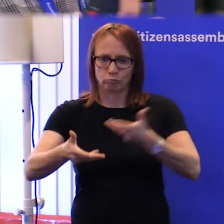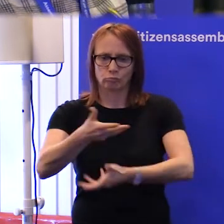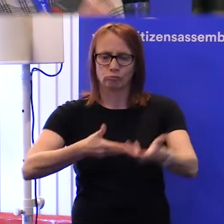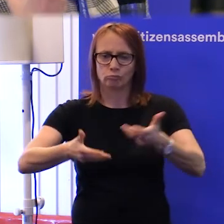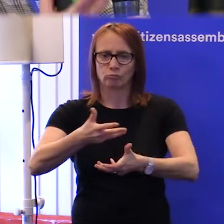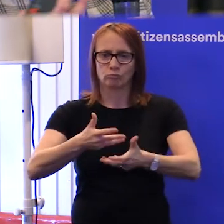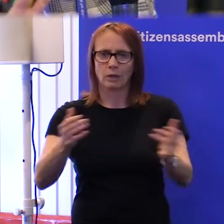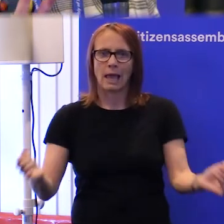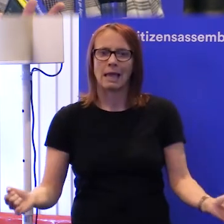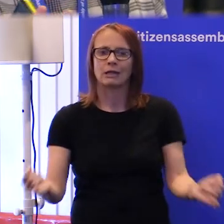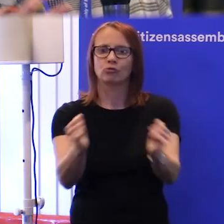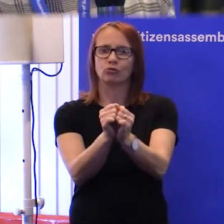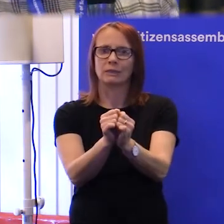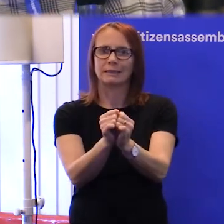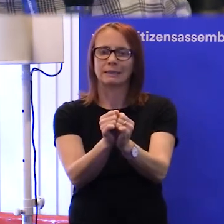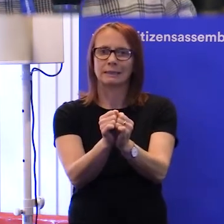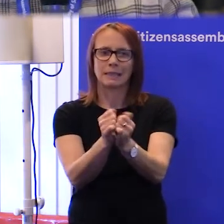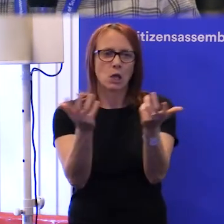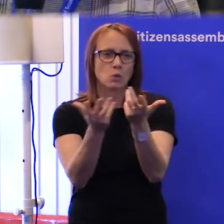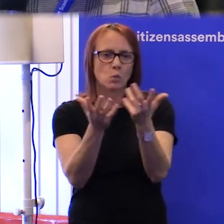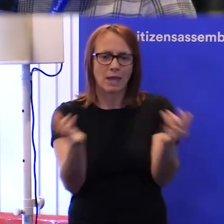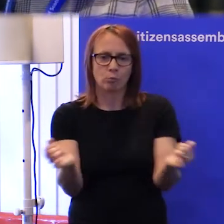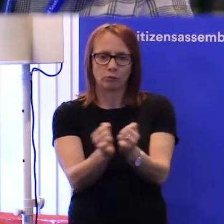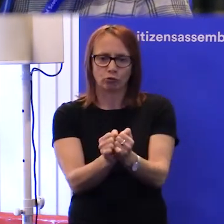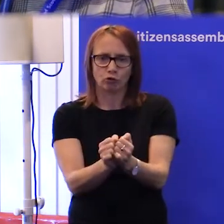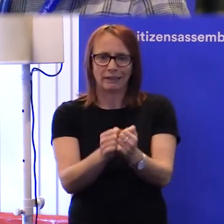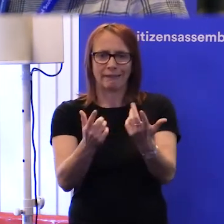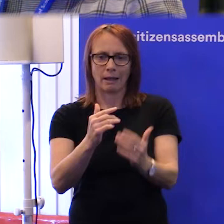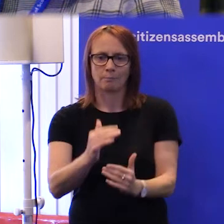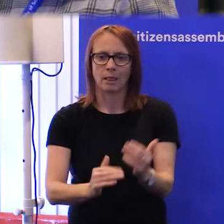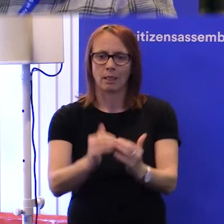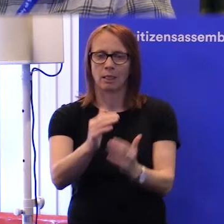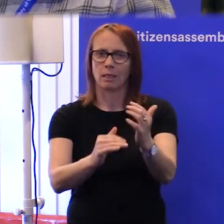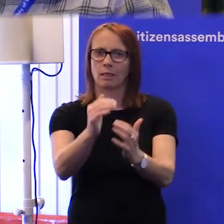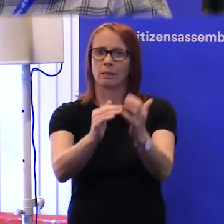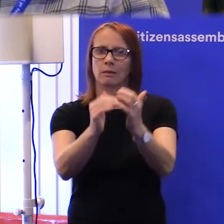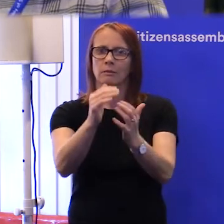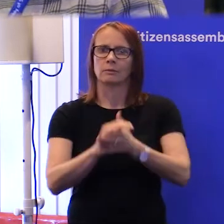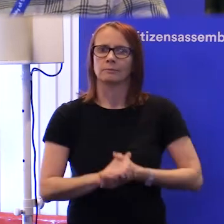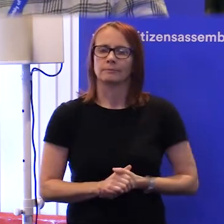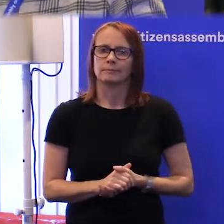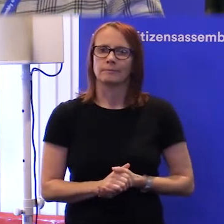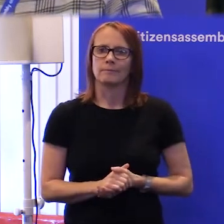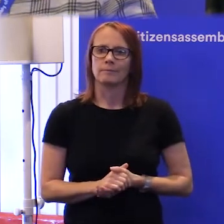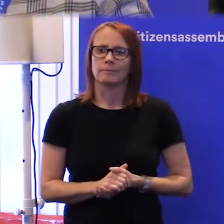where we have common ground that we can build upon so that instead of instead of